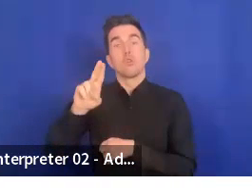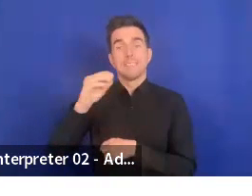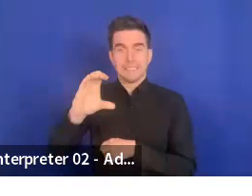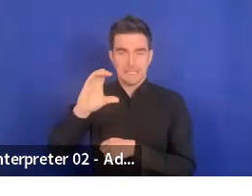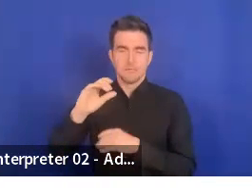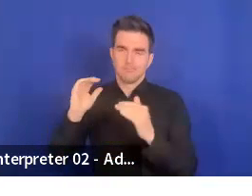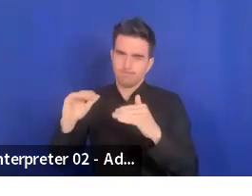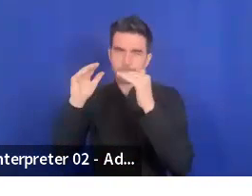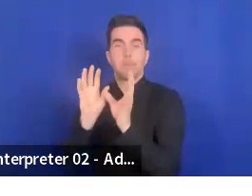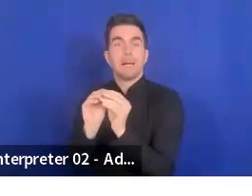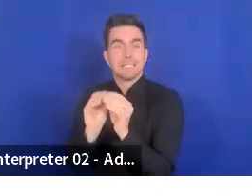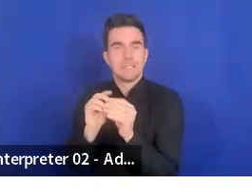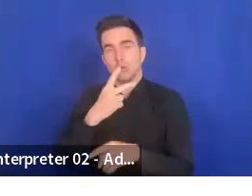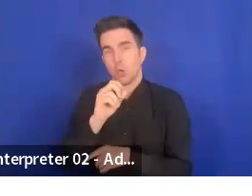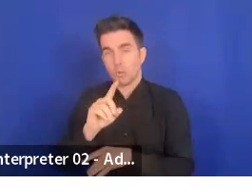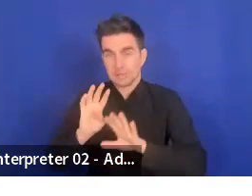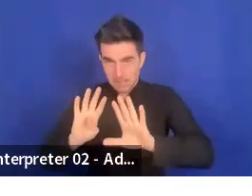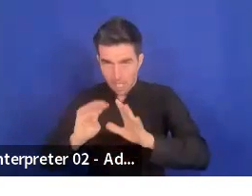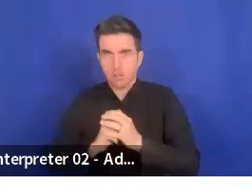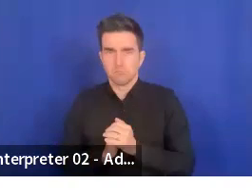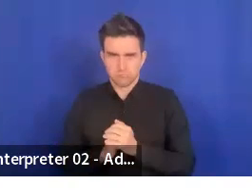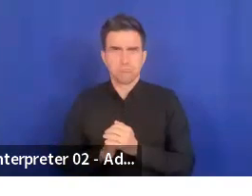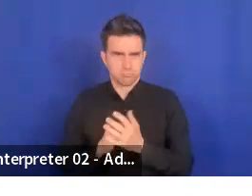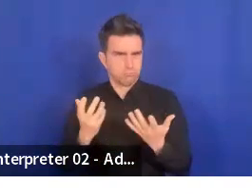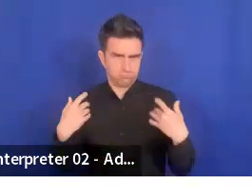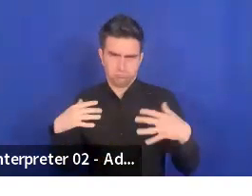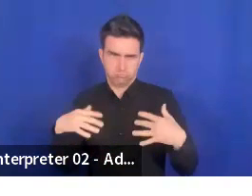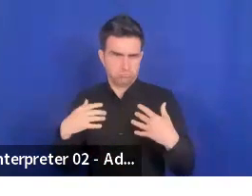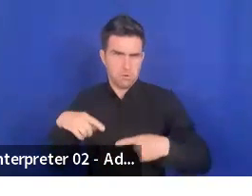This is not going to be rewriting or starting from scratch.